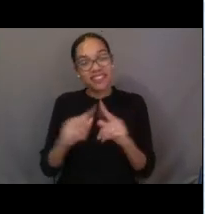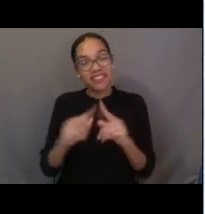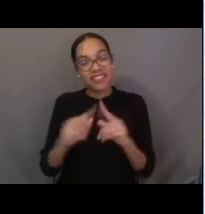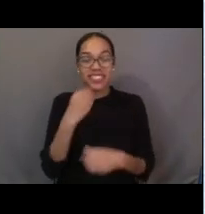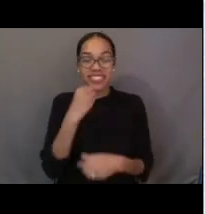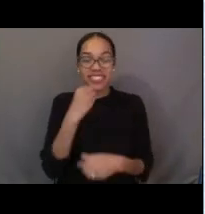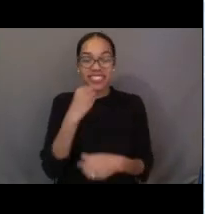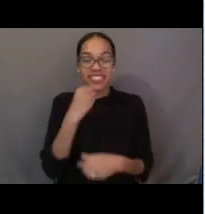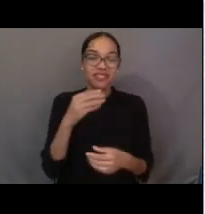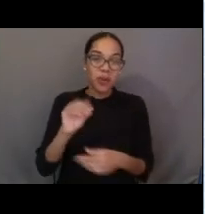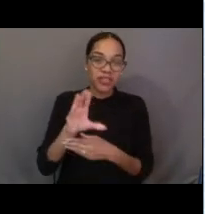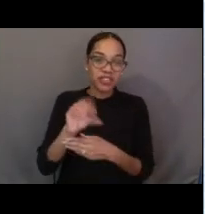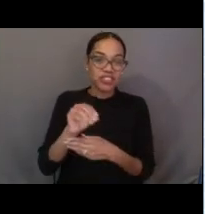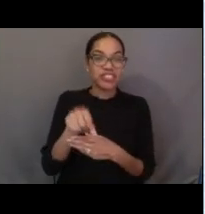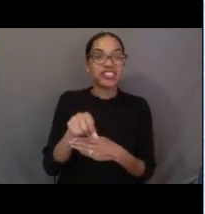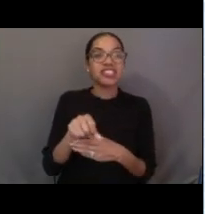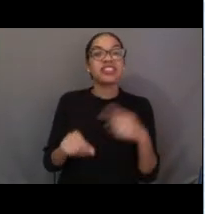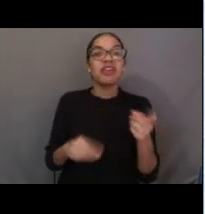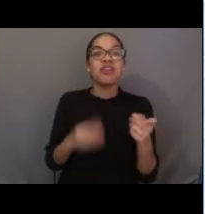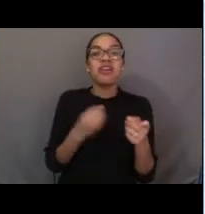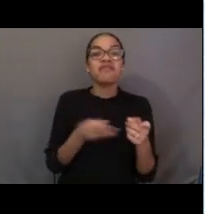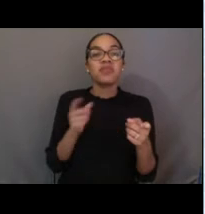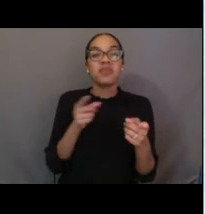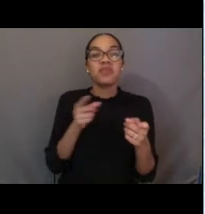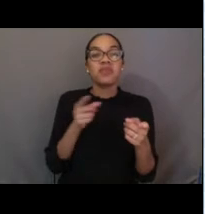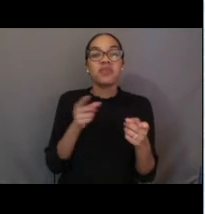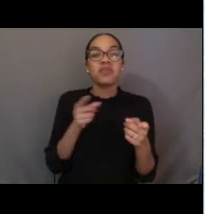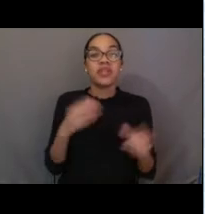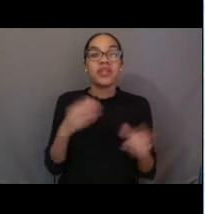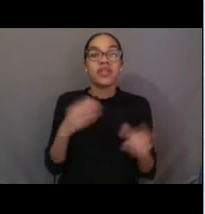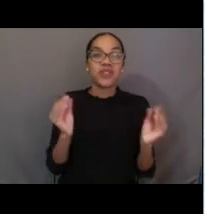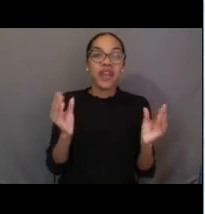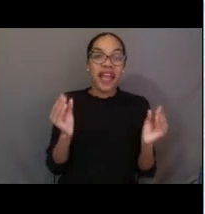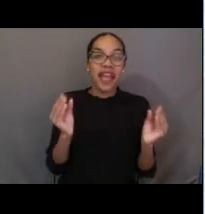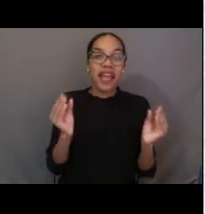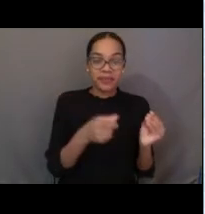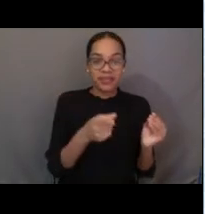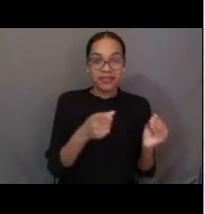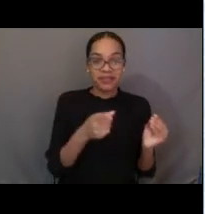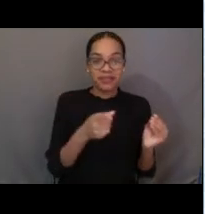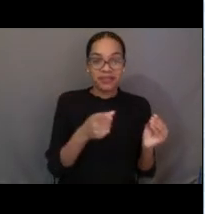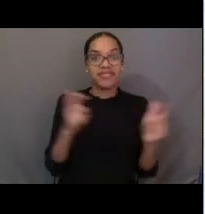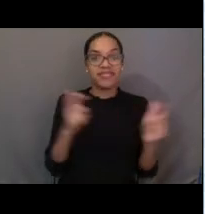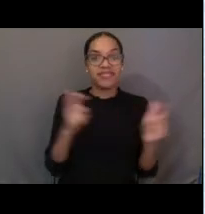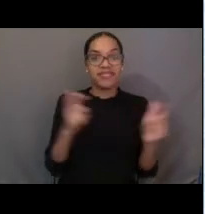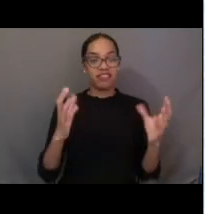These are just a couple. We have crabs, but of course they have those big claws that can crush and oyster shell.